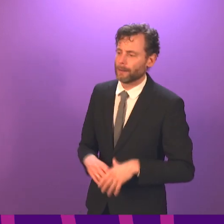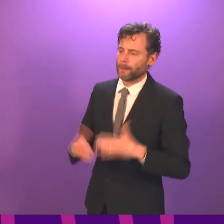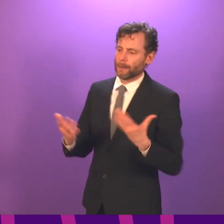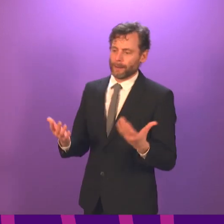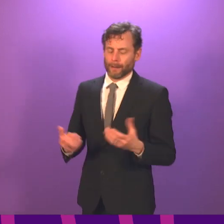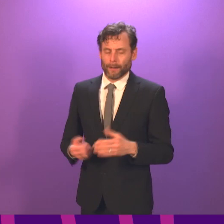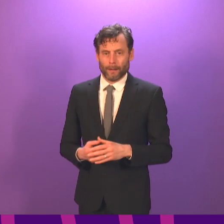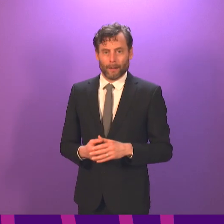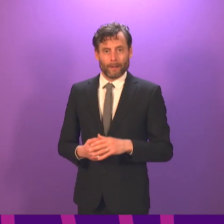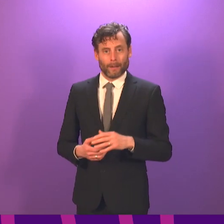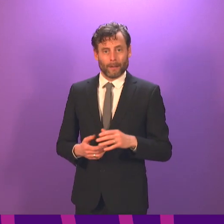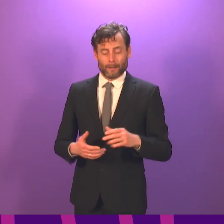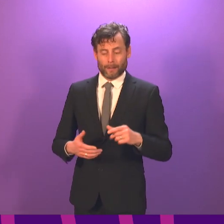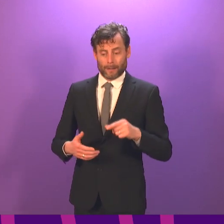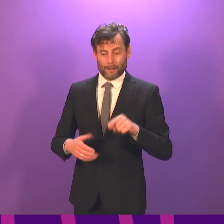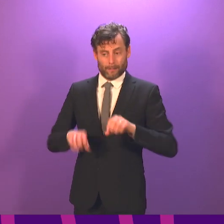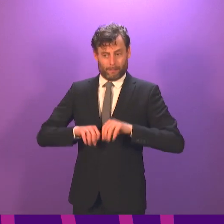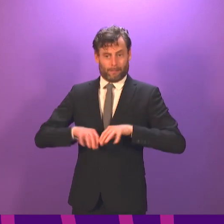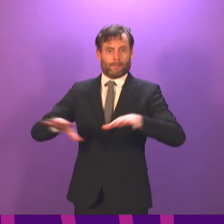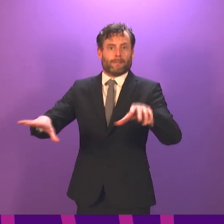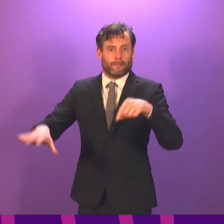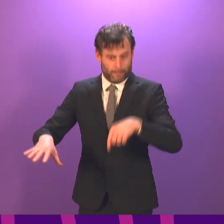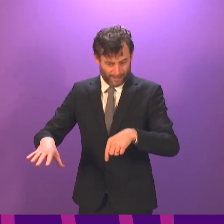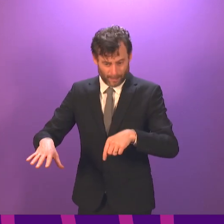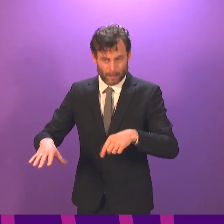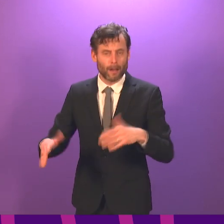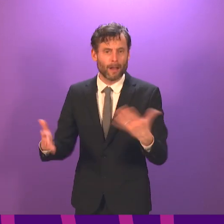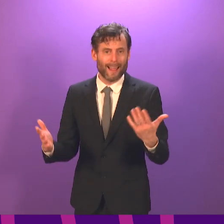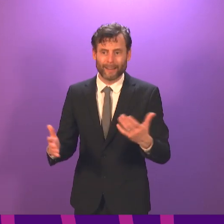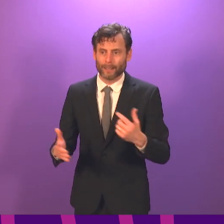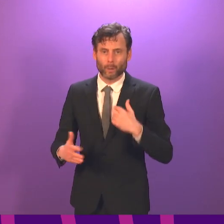been actions that no Government would want to take. All Governments across the UK—and,